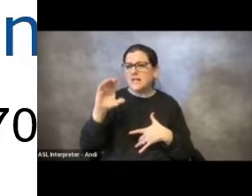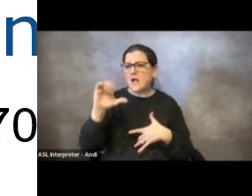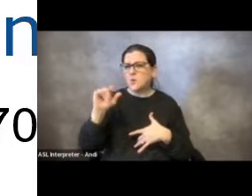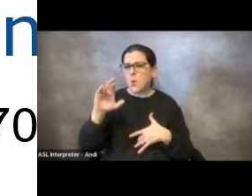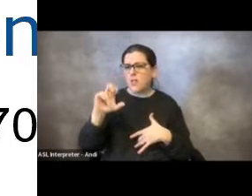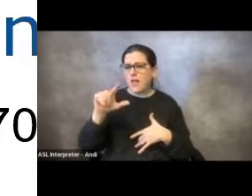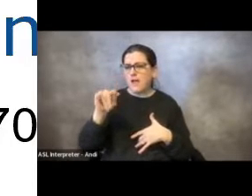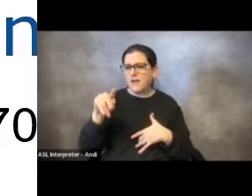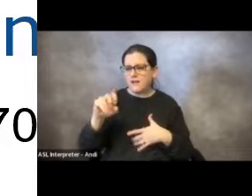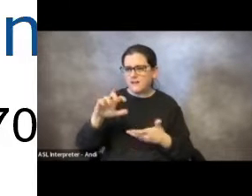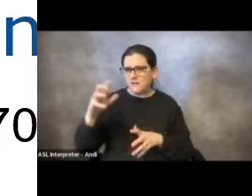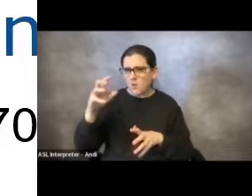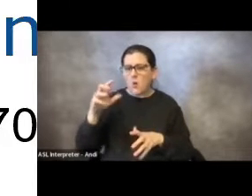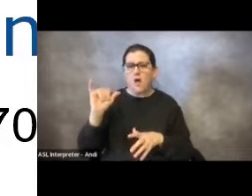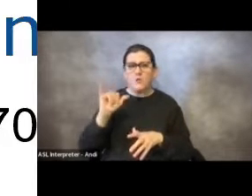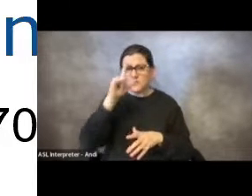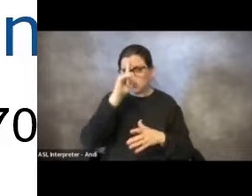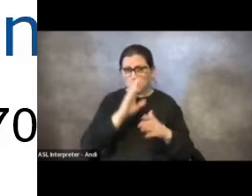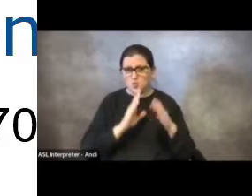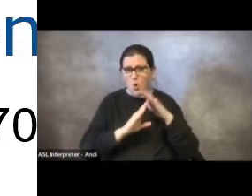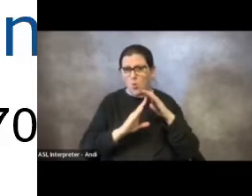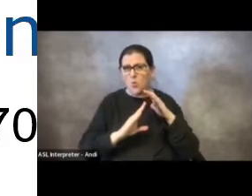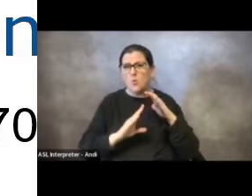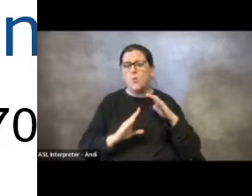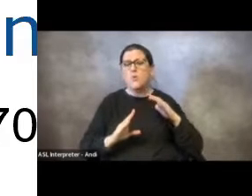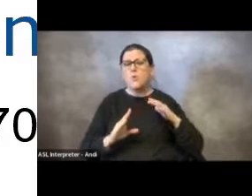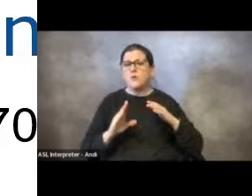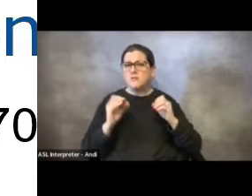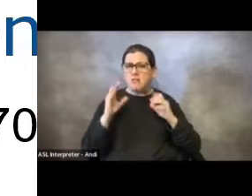as well as stroke, there's been a lot of research that has shown